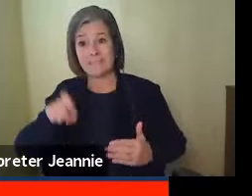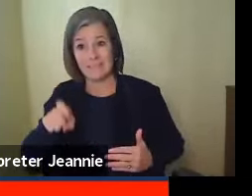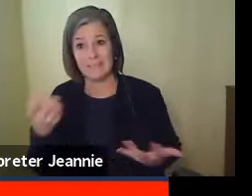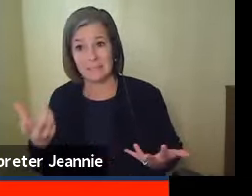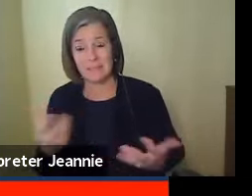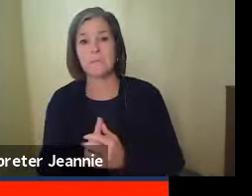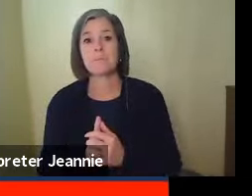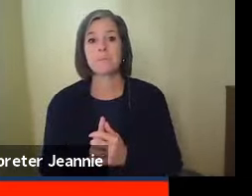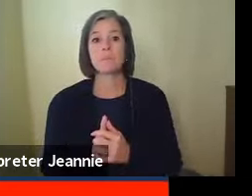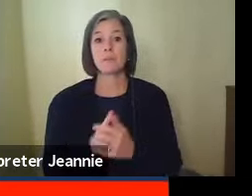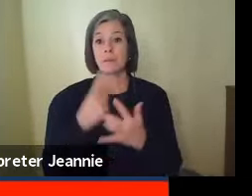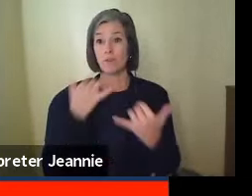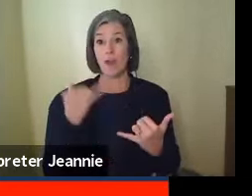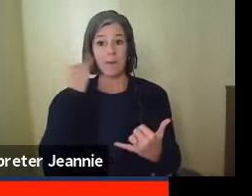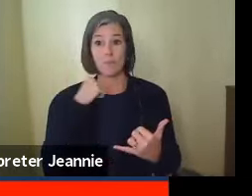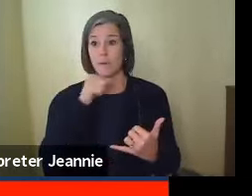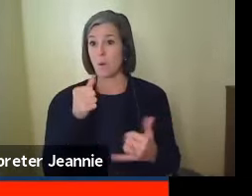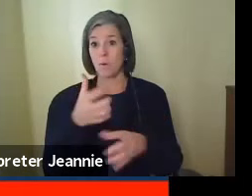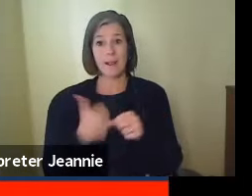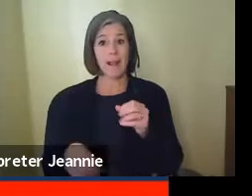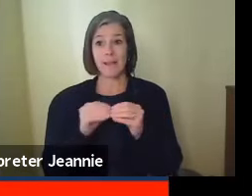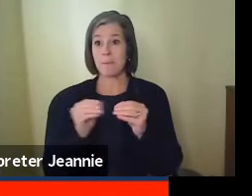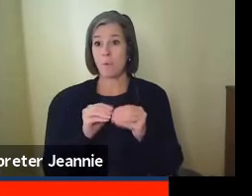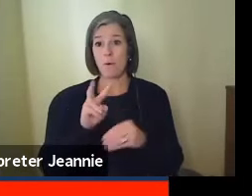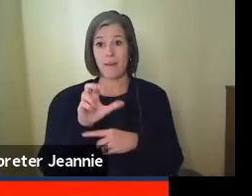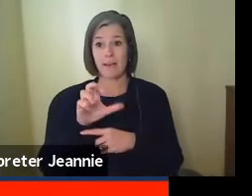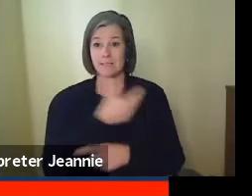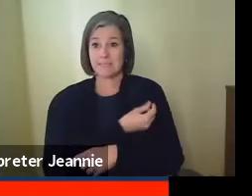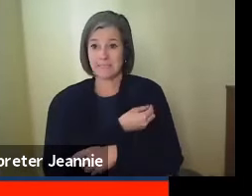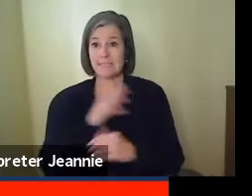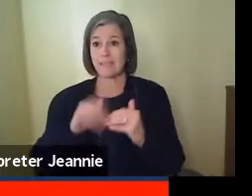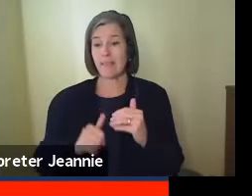if we don't get more vaccines than the two that we are expected, the Pfizer and the